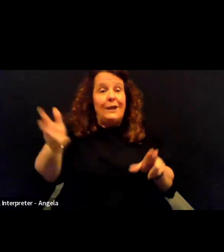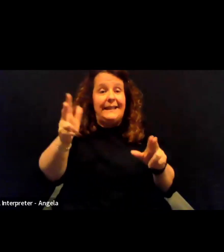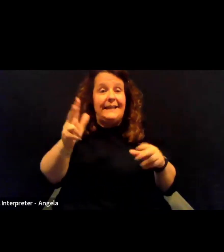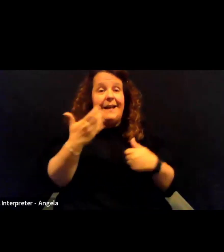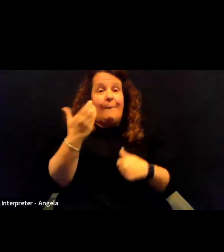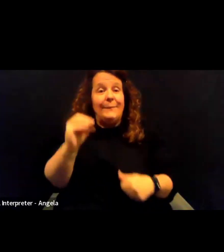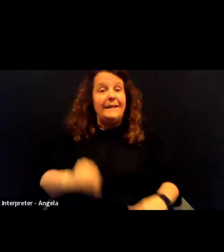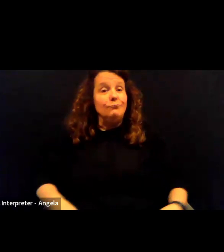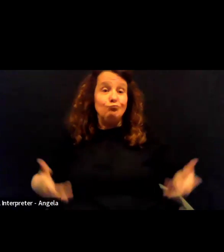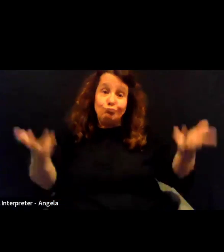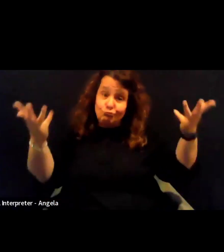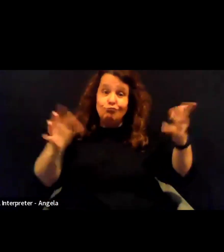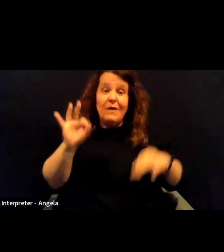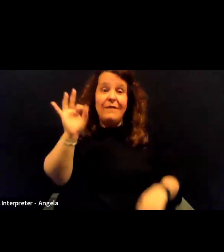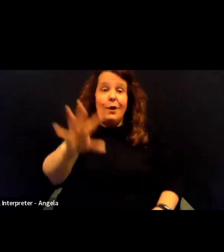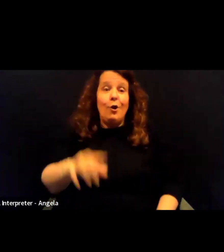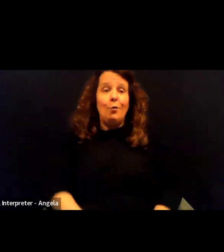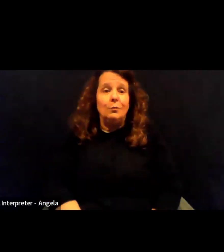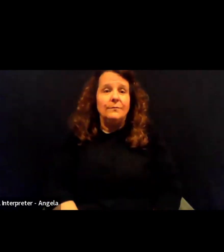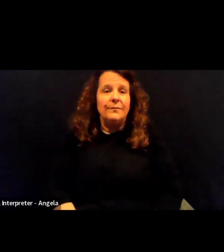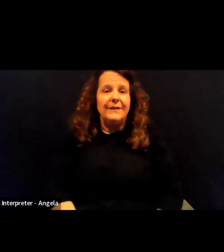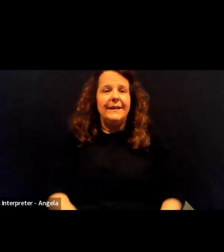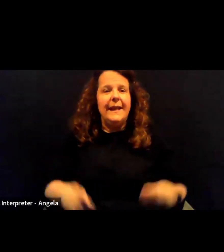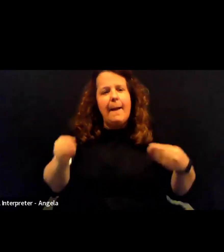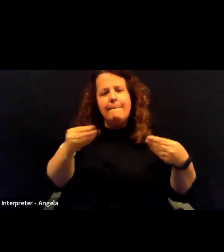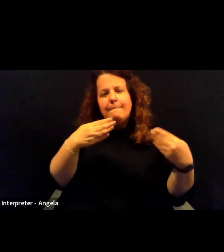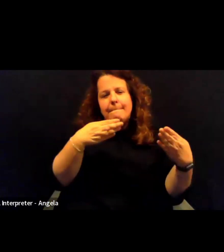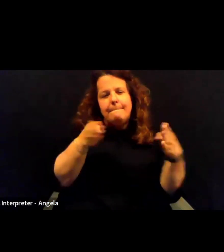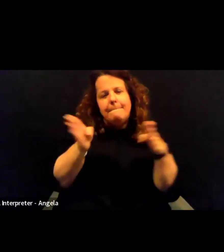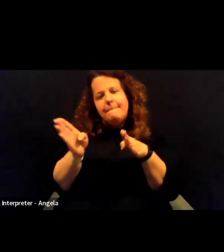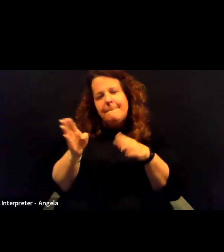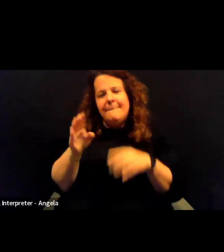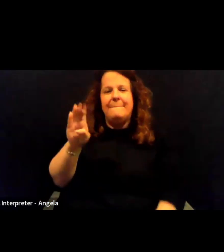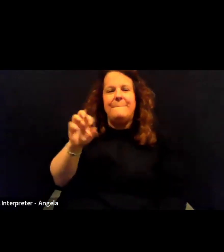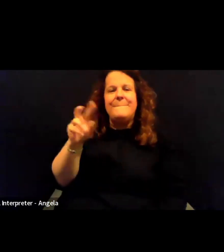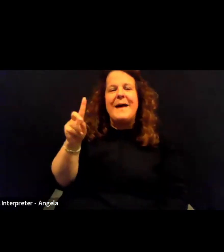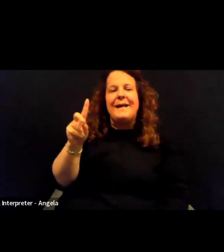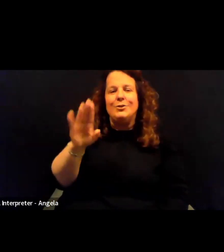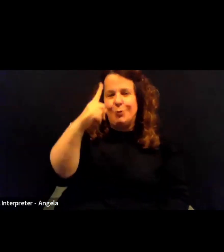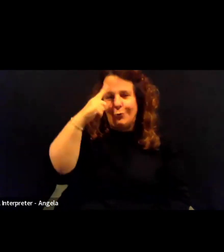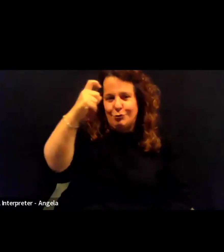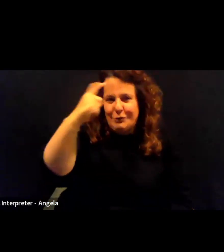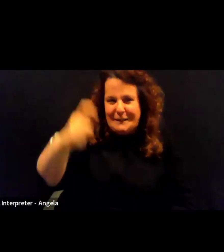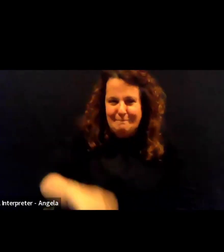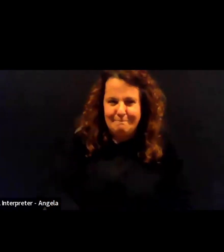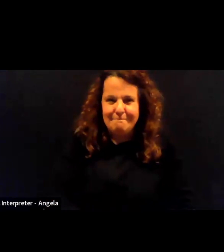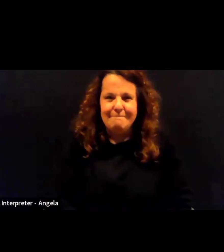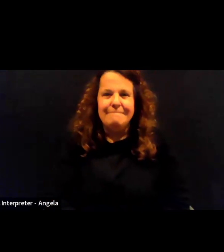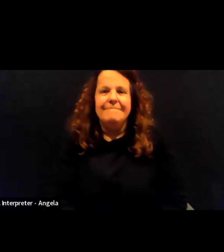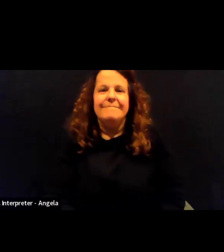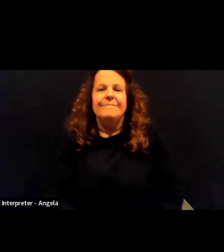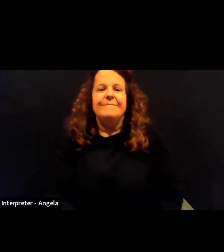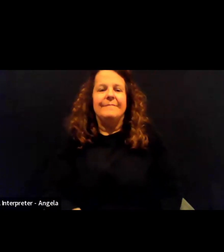There you go, bend your dream. Yes, it's Chancey. Can I address the action steps for advocacy?